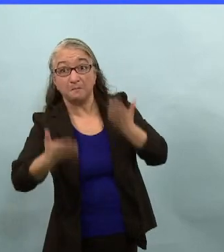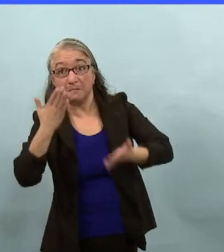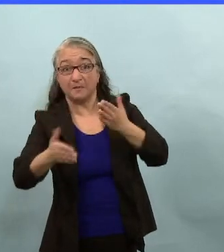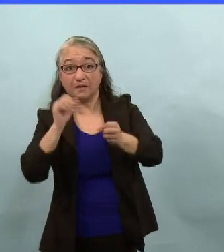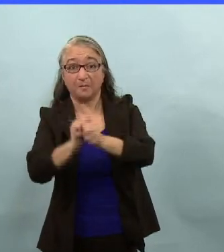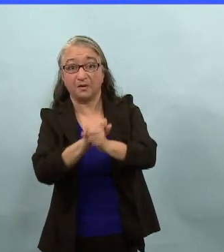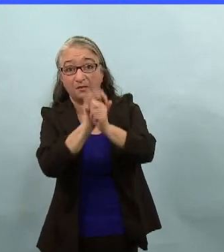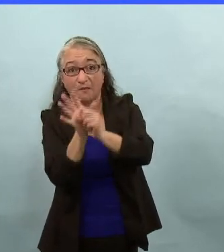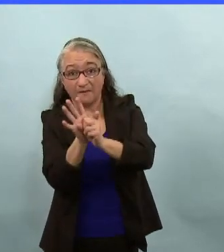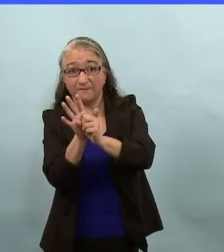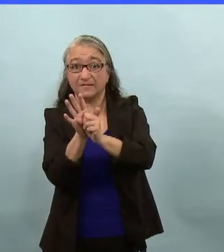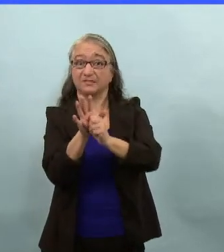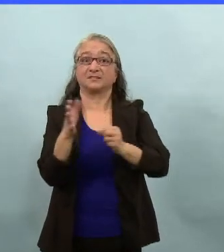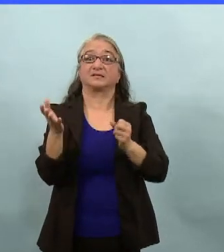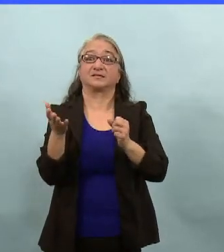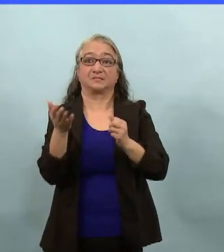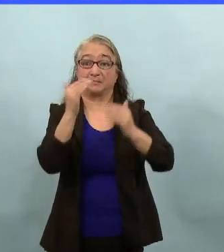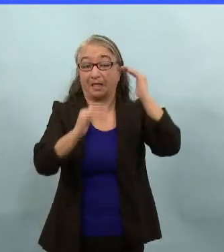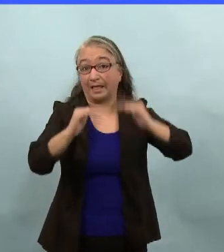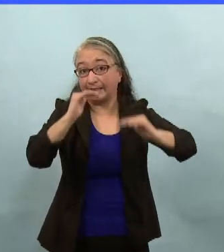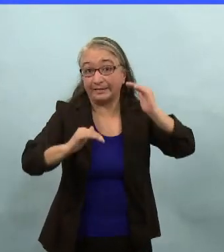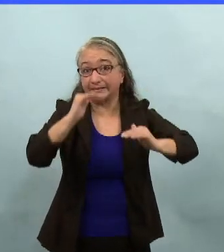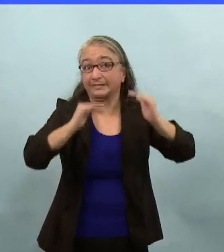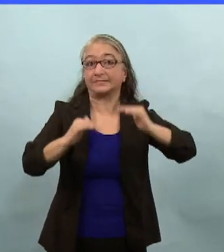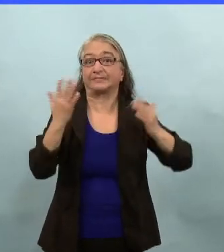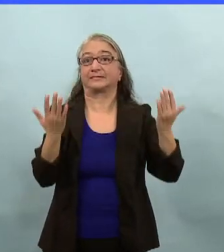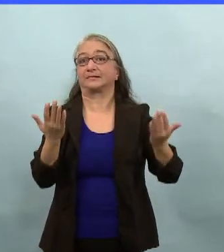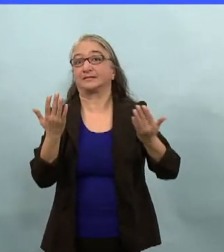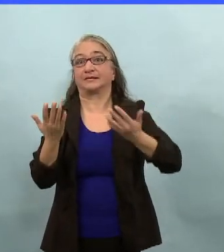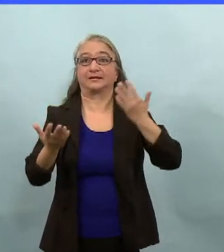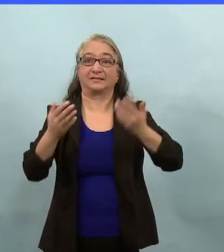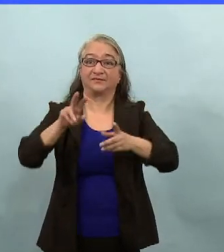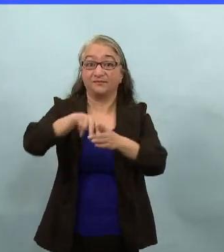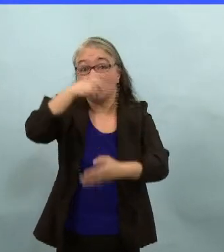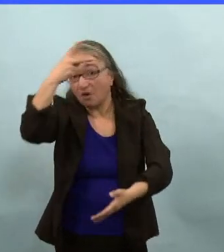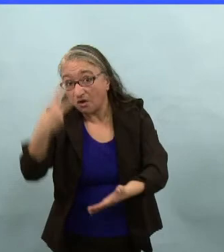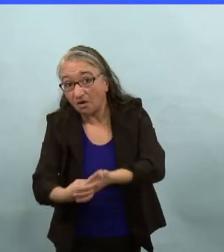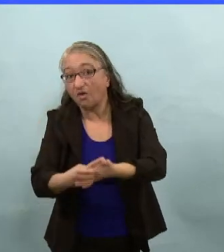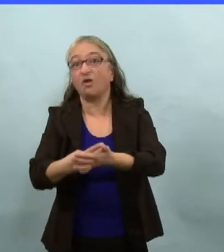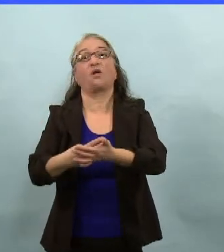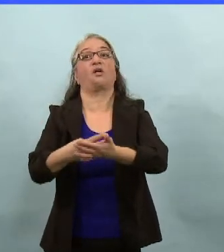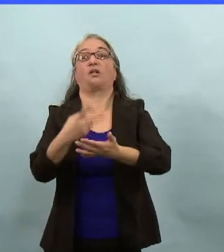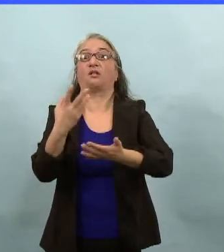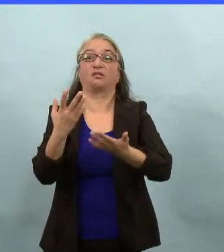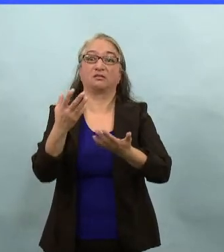they fell and broke their ankles well that's the level of assessment absolutely absolutely